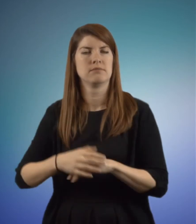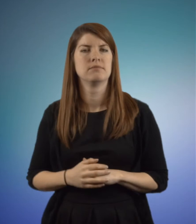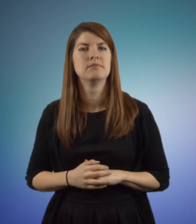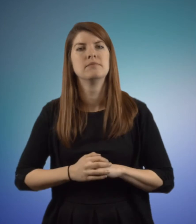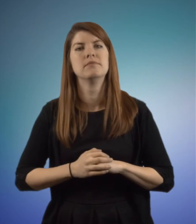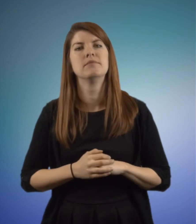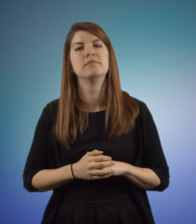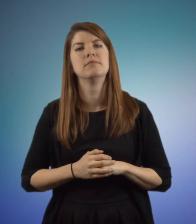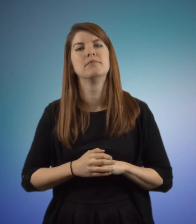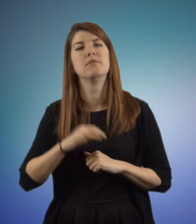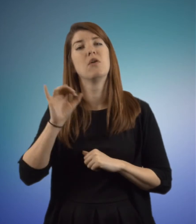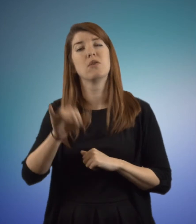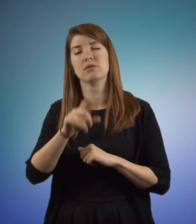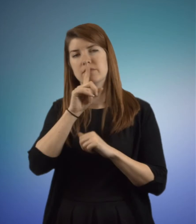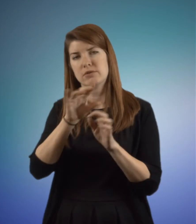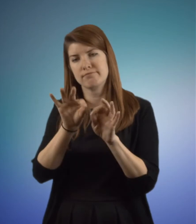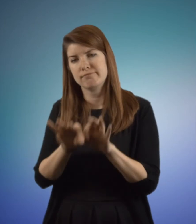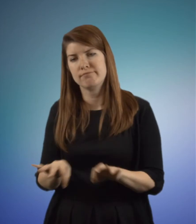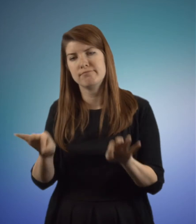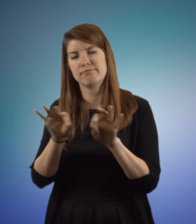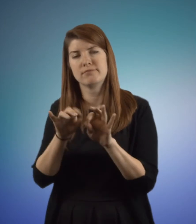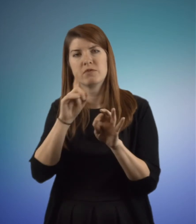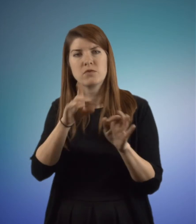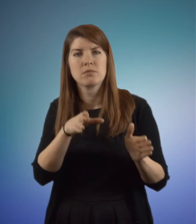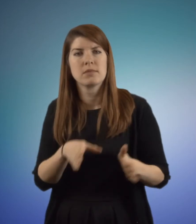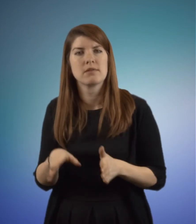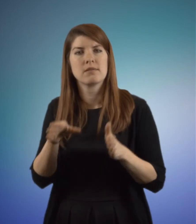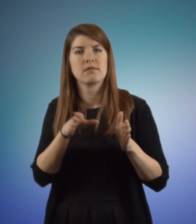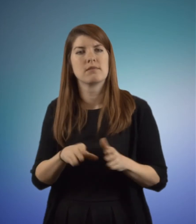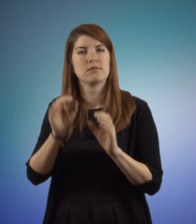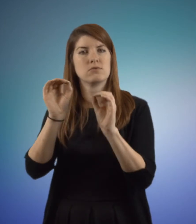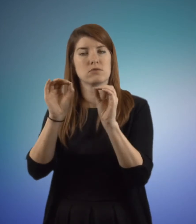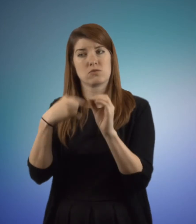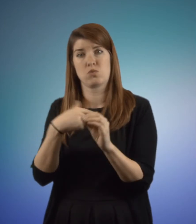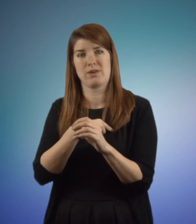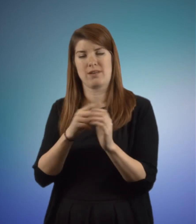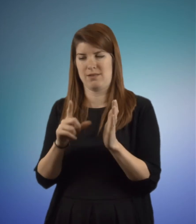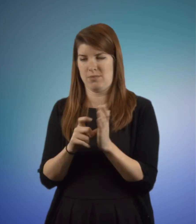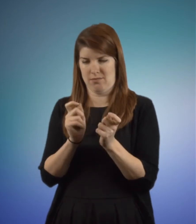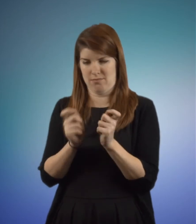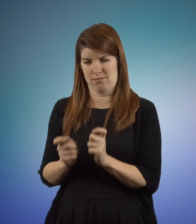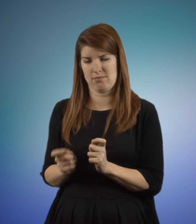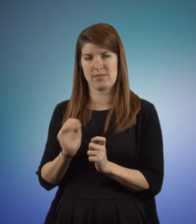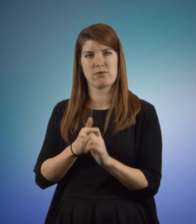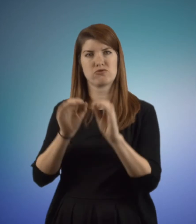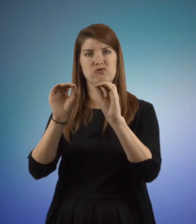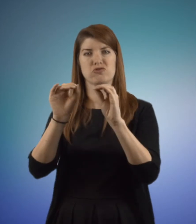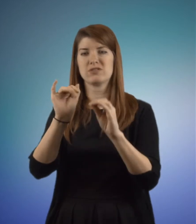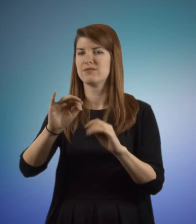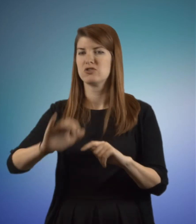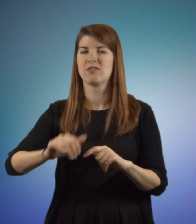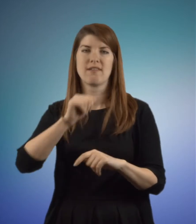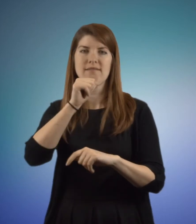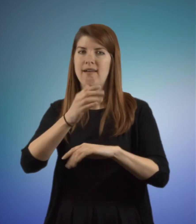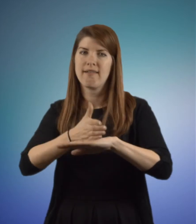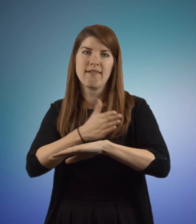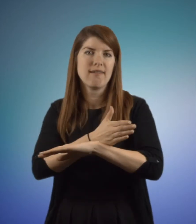These are very critical to plan for instructions so that we can immediately make changes in instruction if a child's not making the progress that we anticipate.